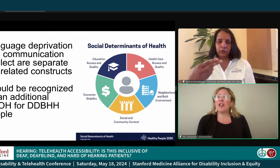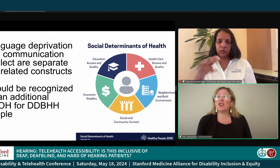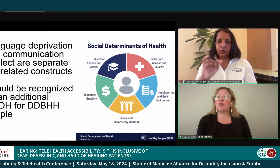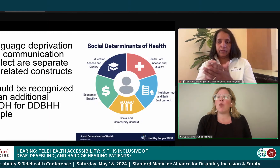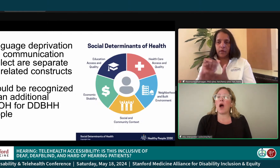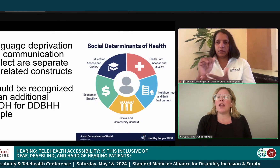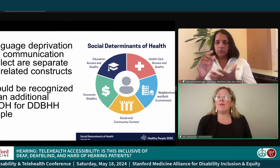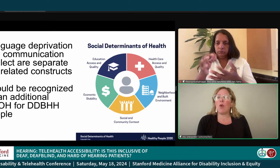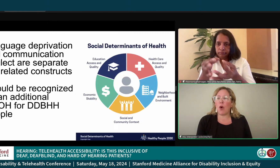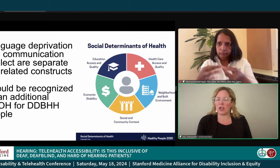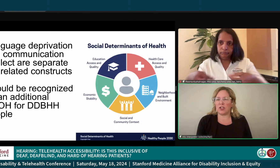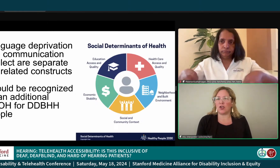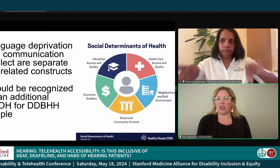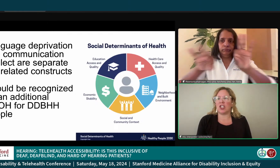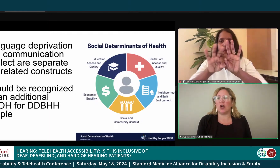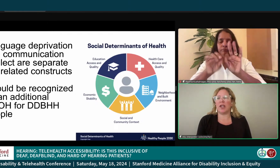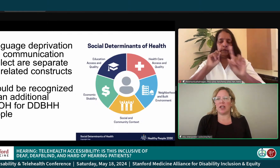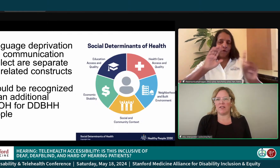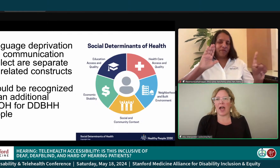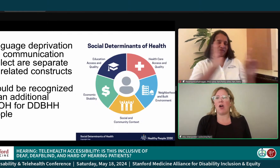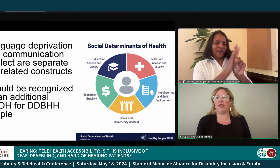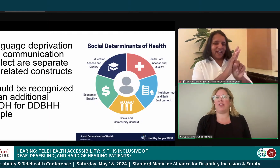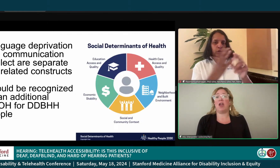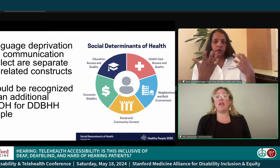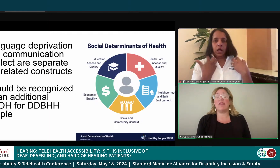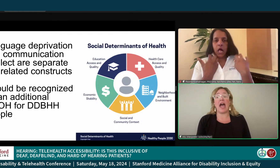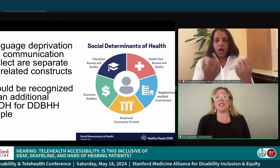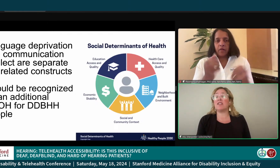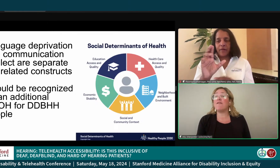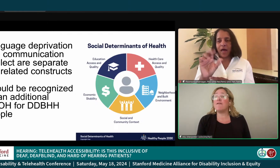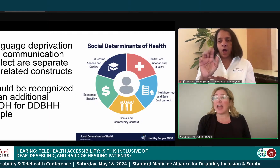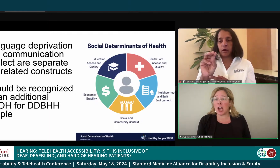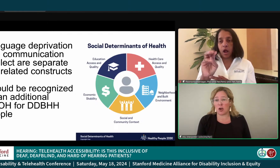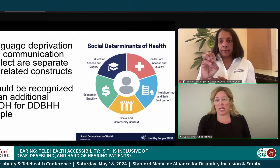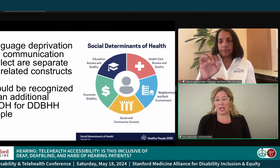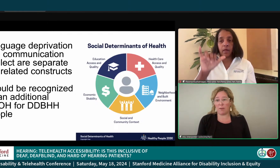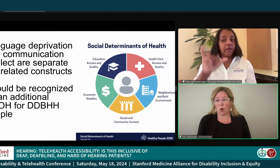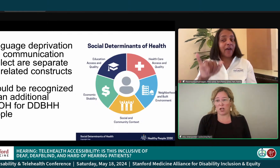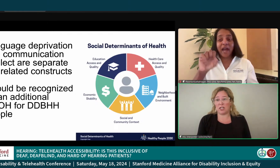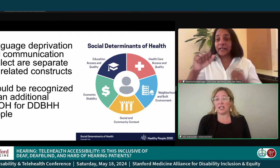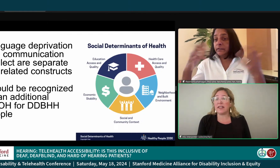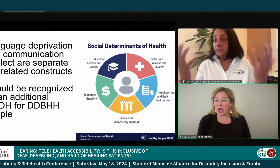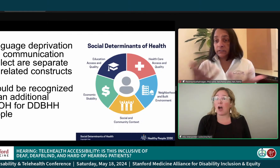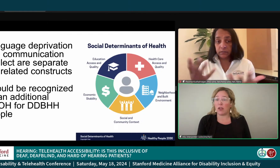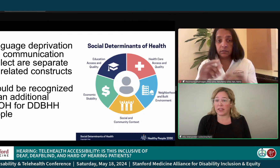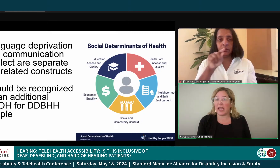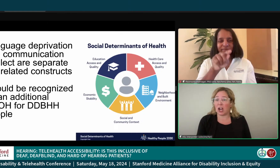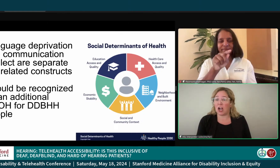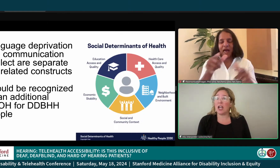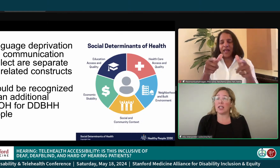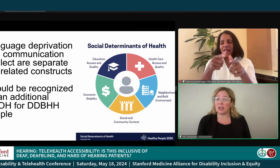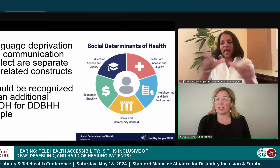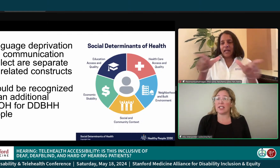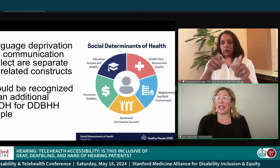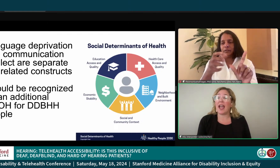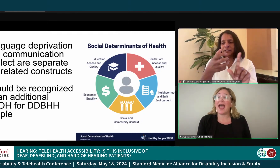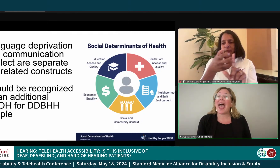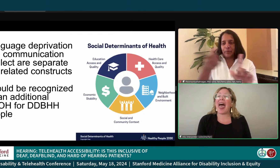There's one more social determinant of health that is very important to their healthcare literacy,